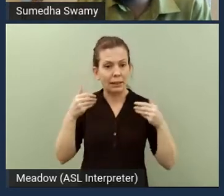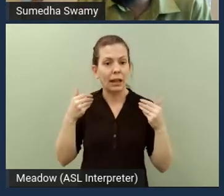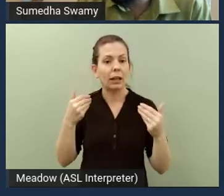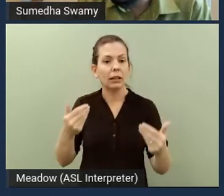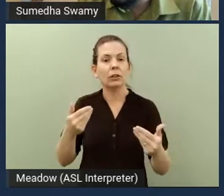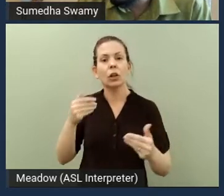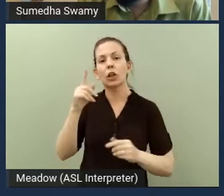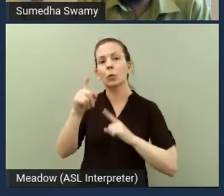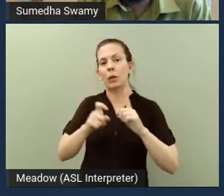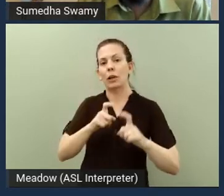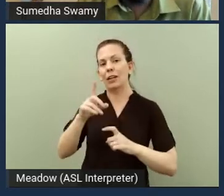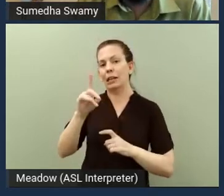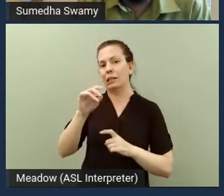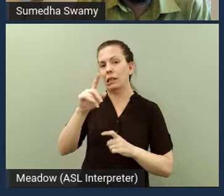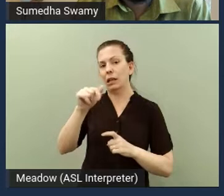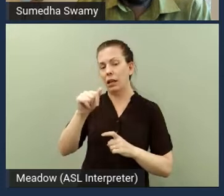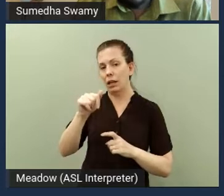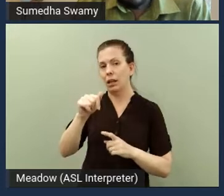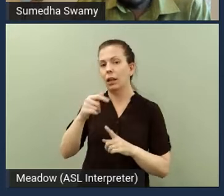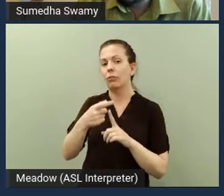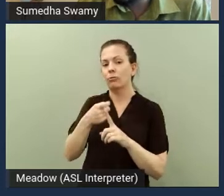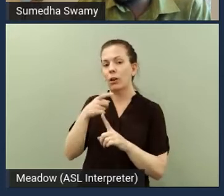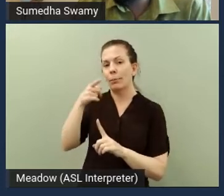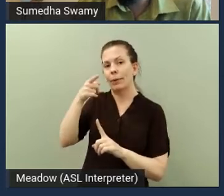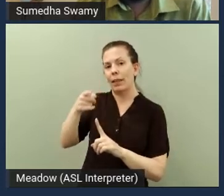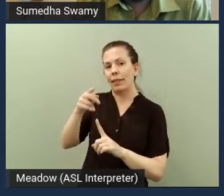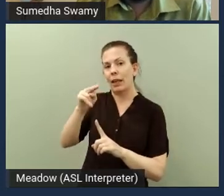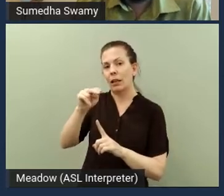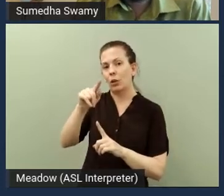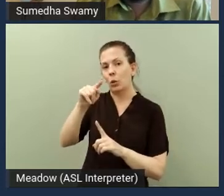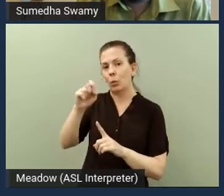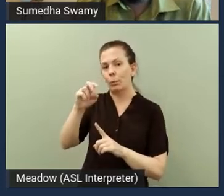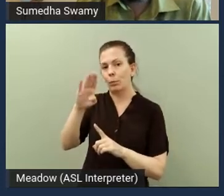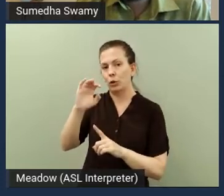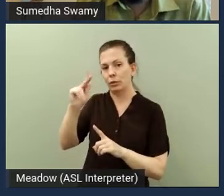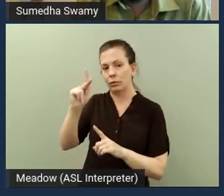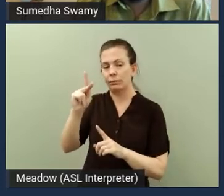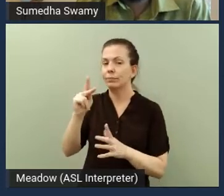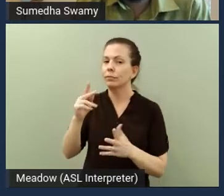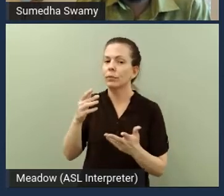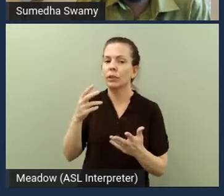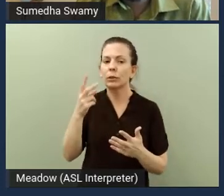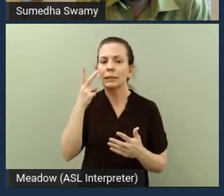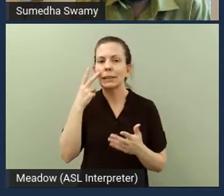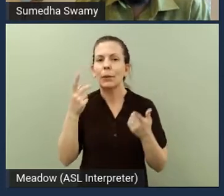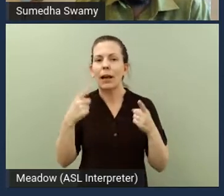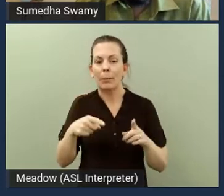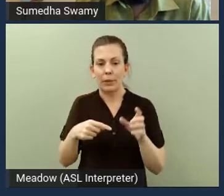the data from this notebook itself. Just note what is happening over here, right?